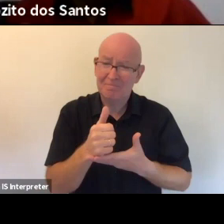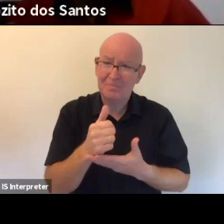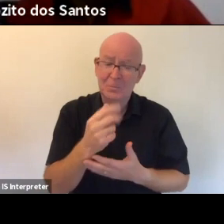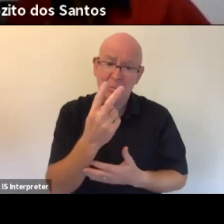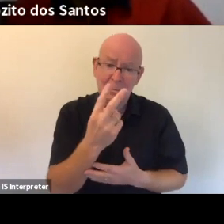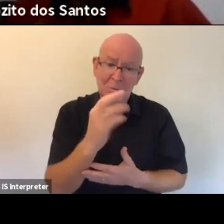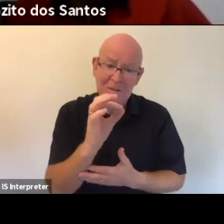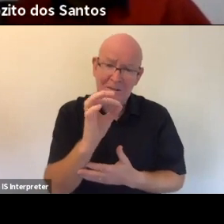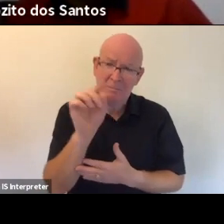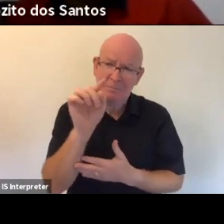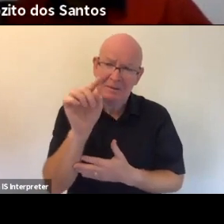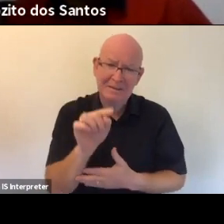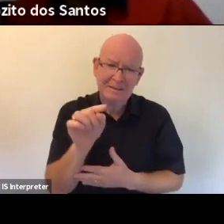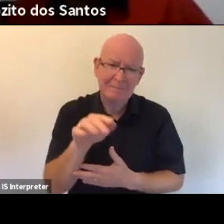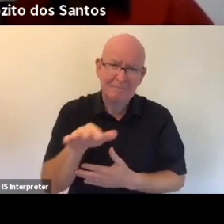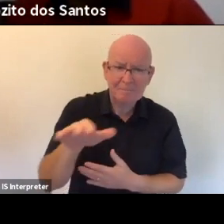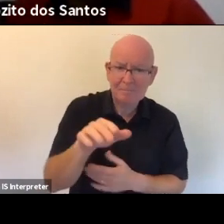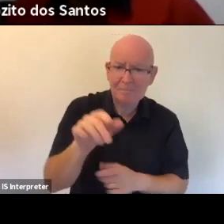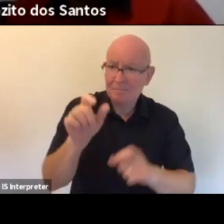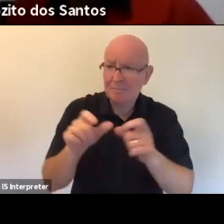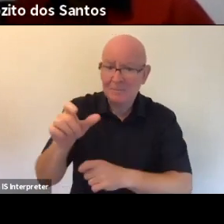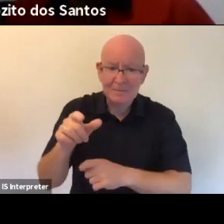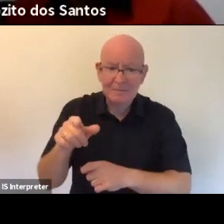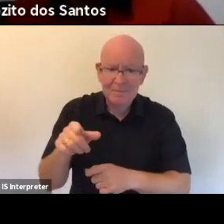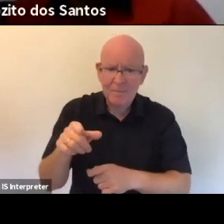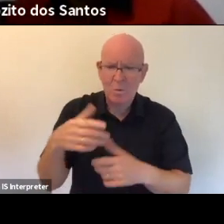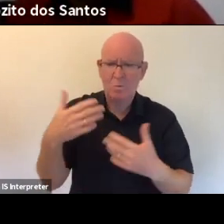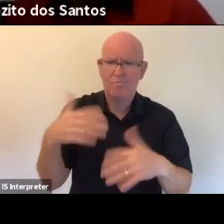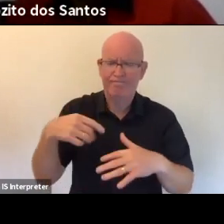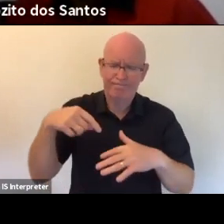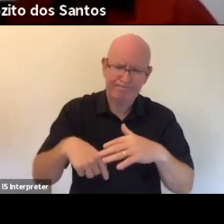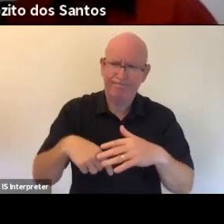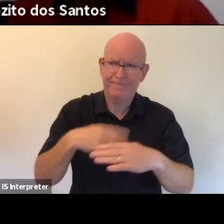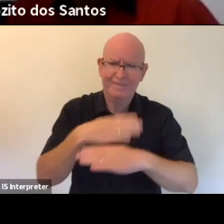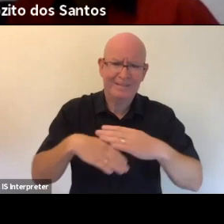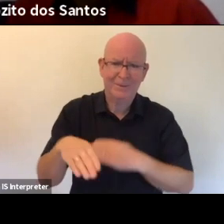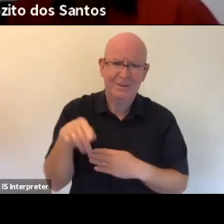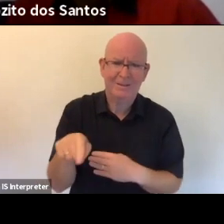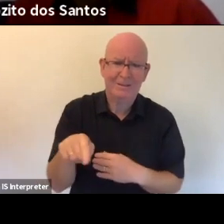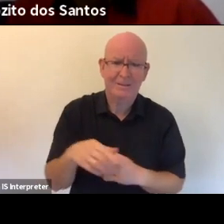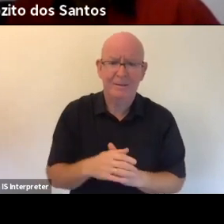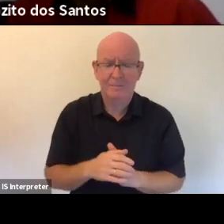to classify persons with disabilities. So only the persons with grade three and four